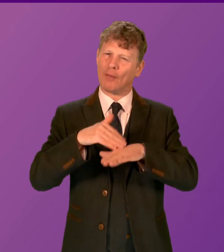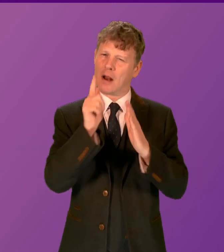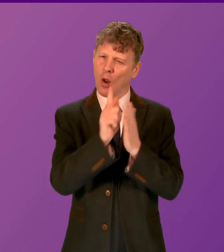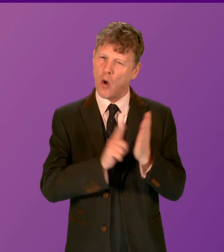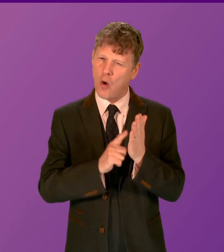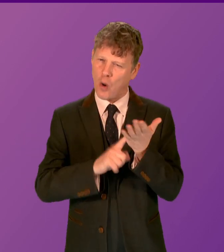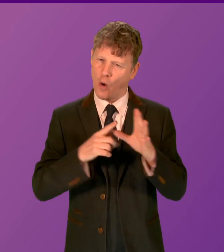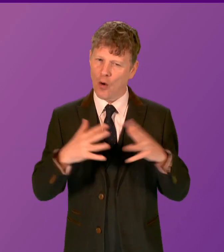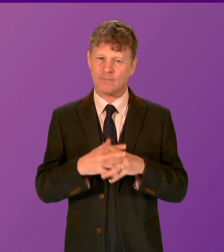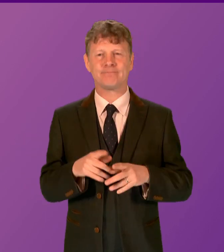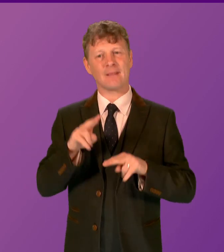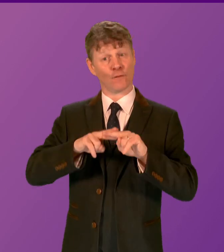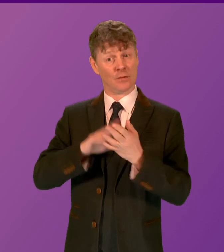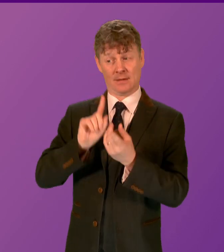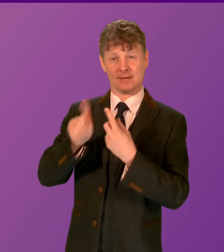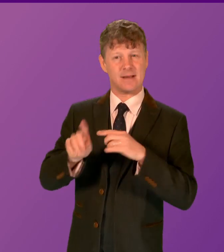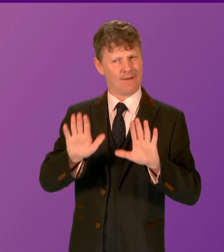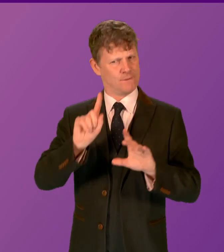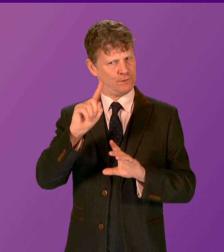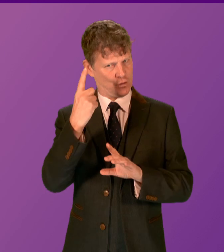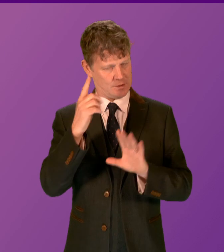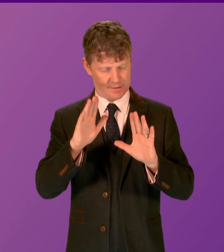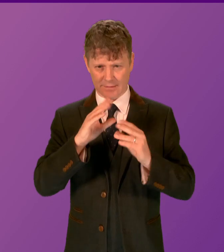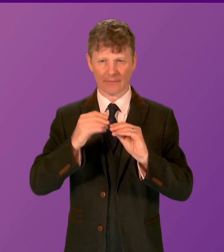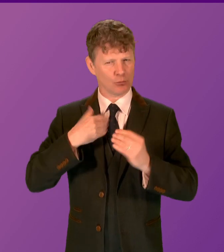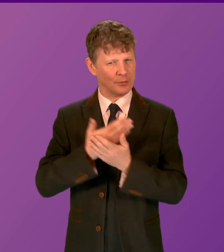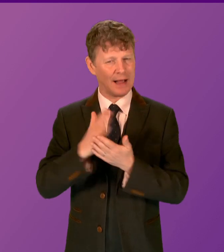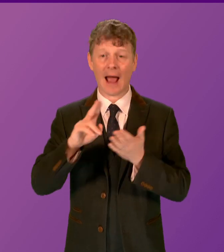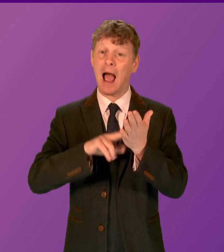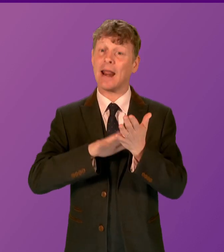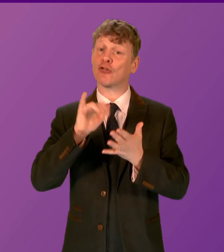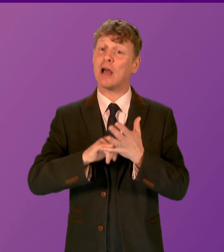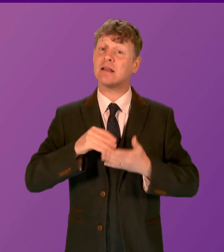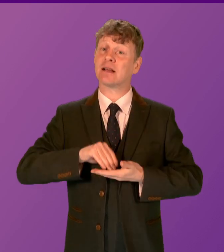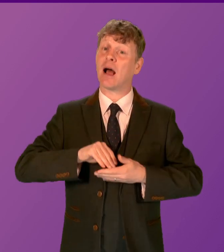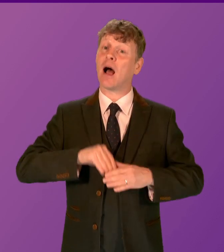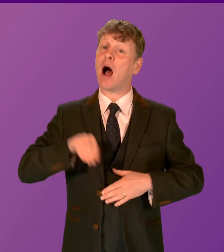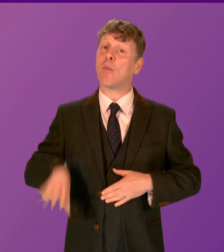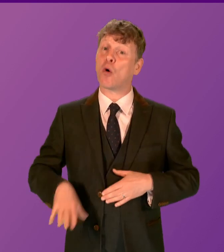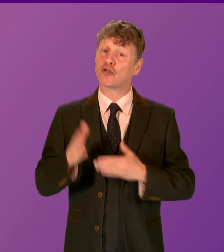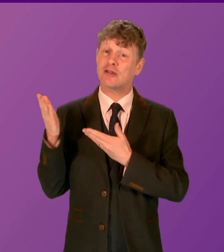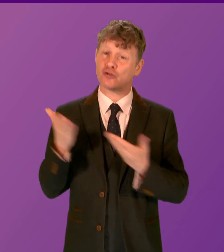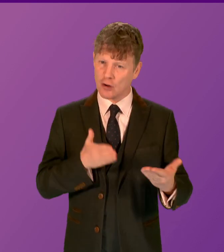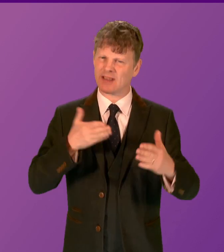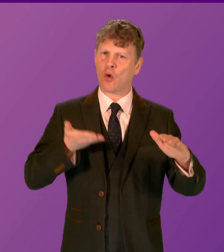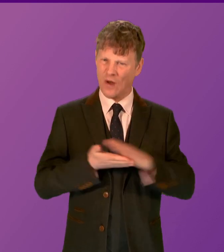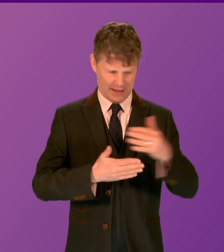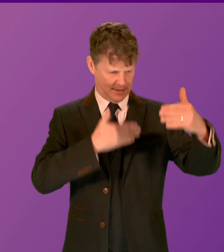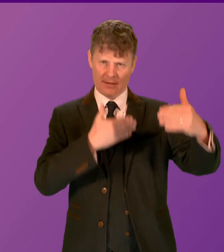First and foremost, I make it clear that the provision and regulation of national health service abortion services within specified term limits should absolutely be a clinical,